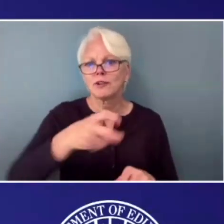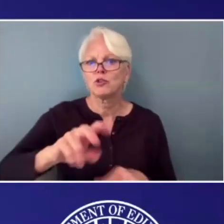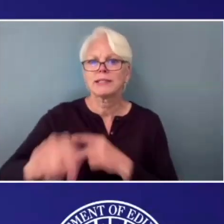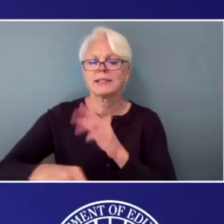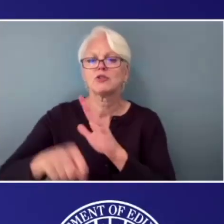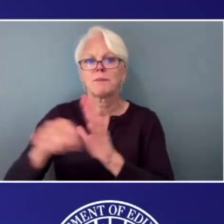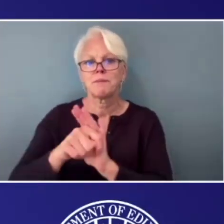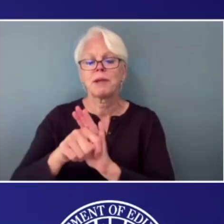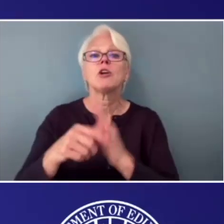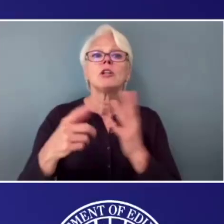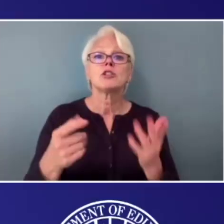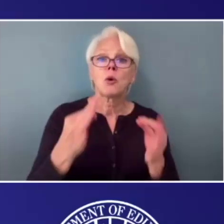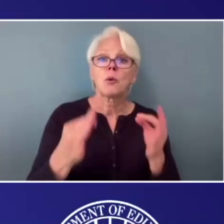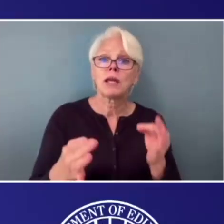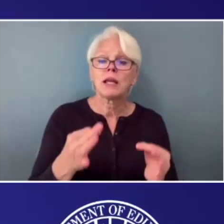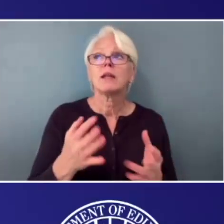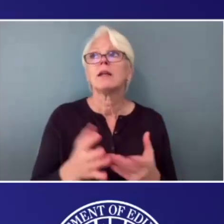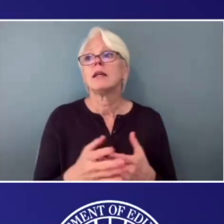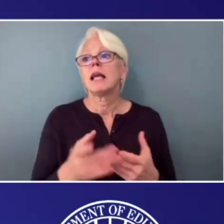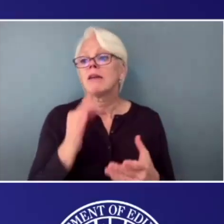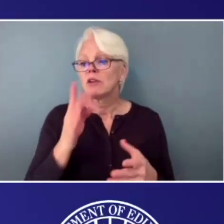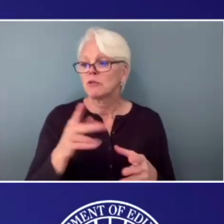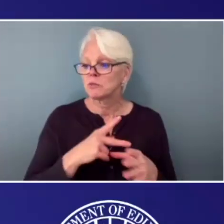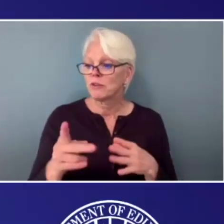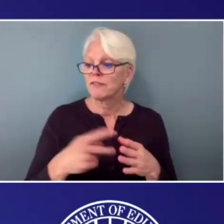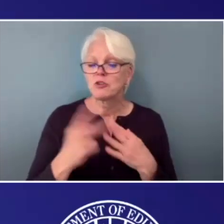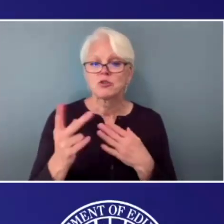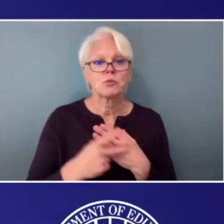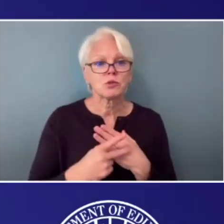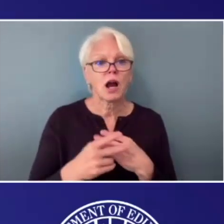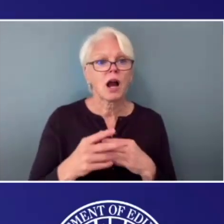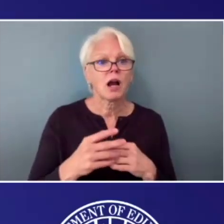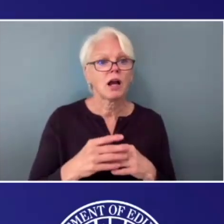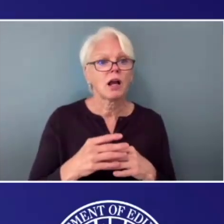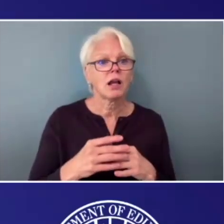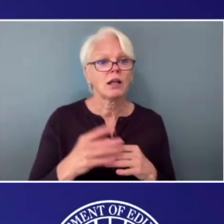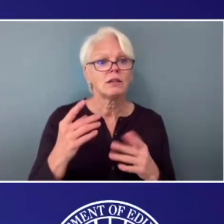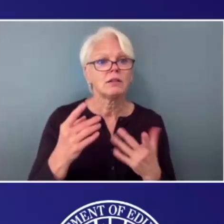So if you were -- so if it was a professional program on July -- it was considered by institutions